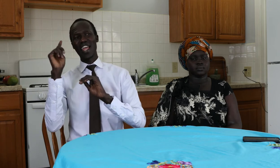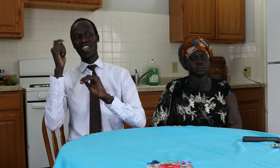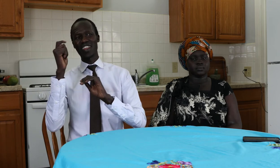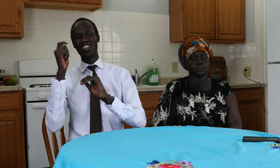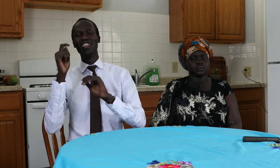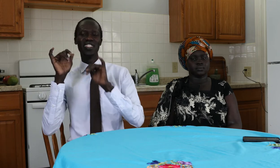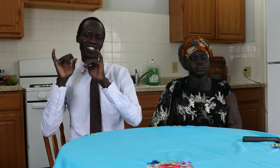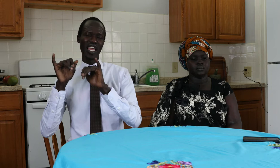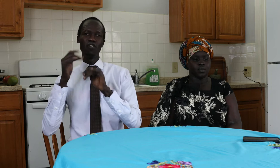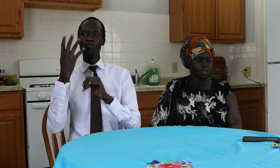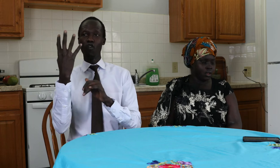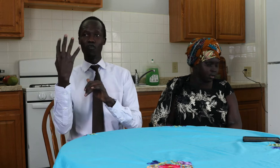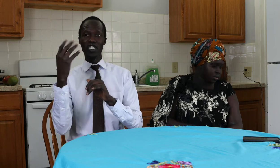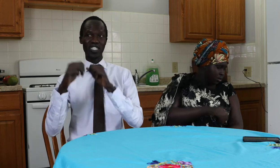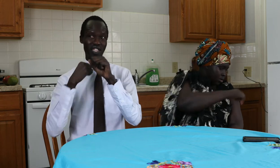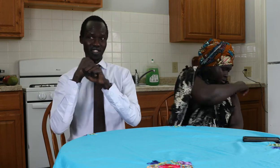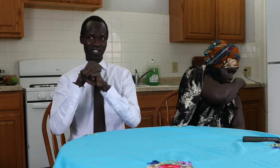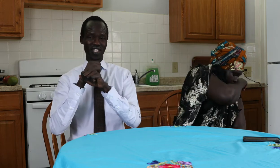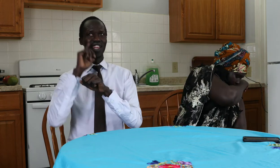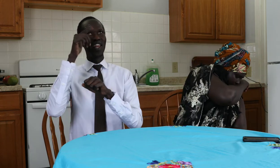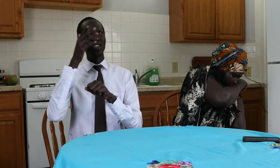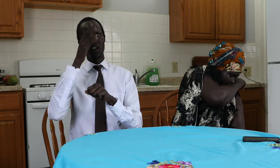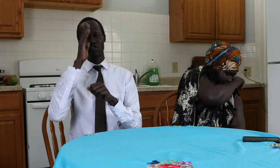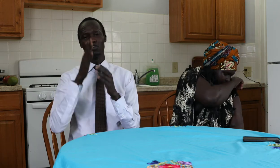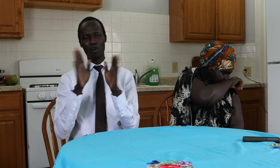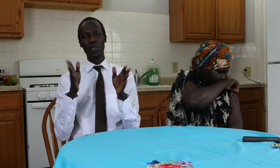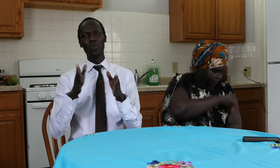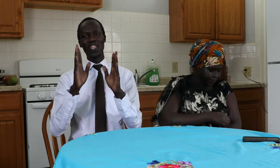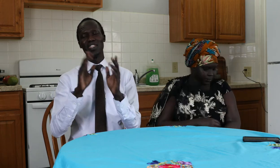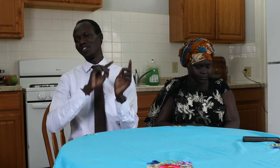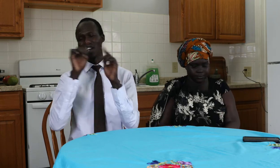We lived there for 14 years, then G-d showed a way for us to move to America, now we are here.